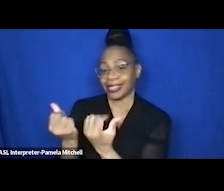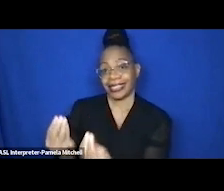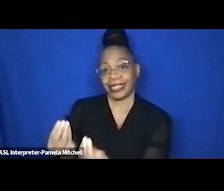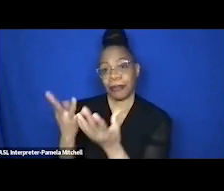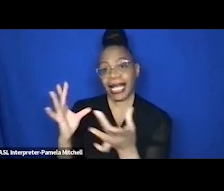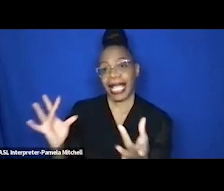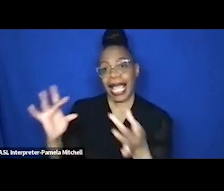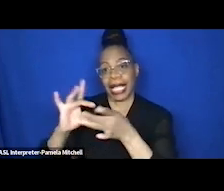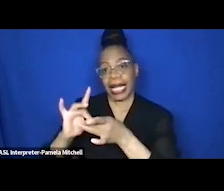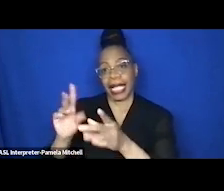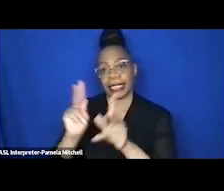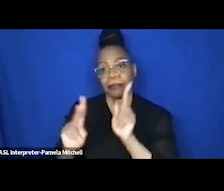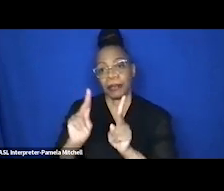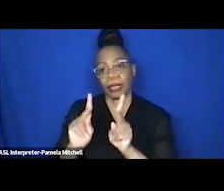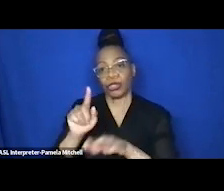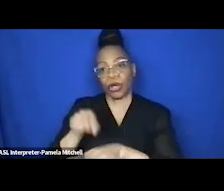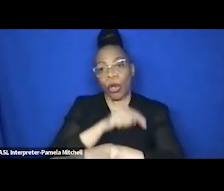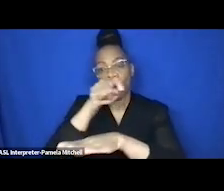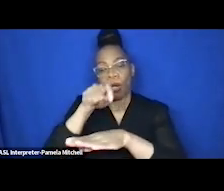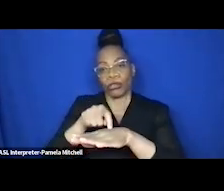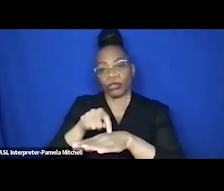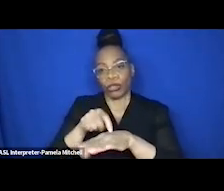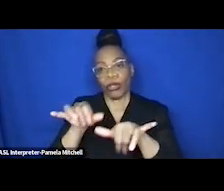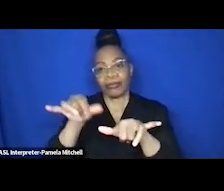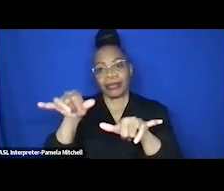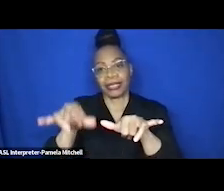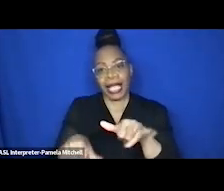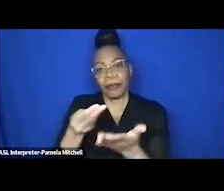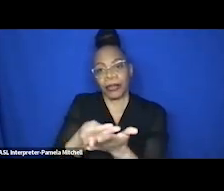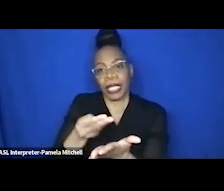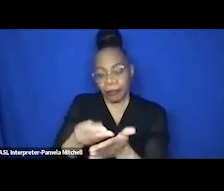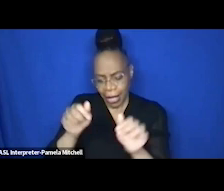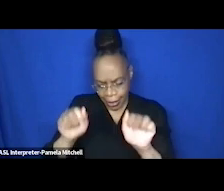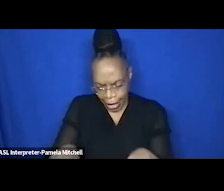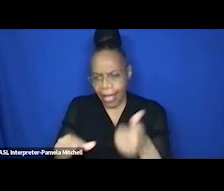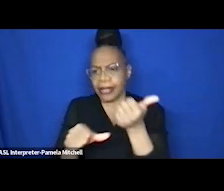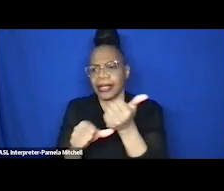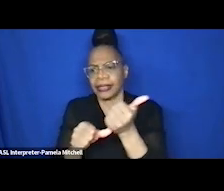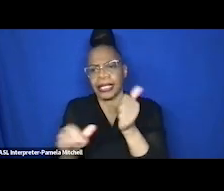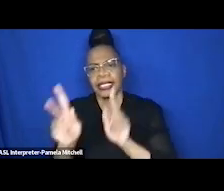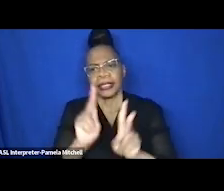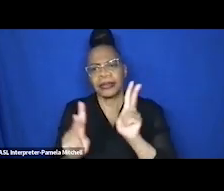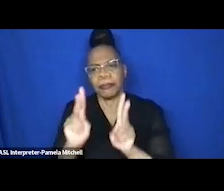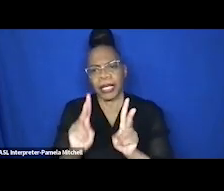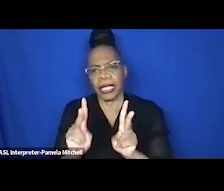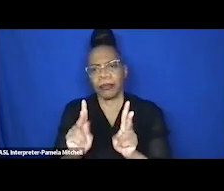to long-term stable income can really assist people with... Sorry, looking at how that assists communities